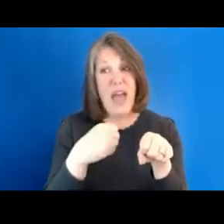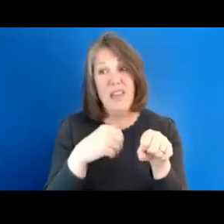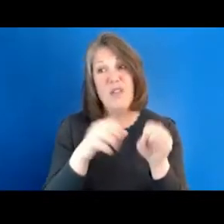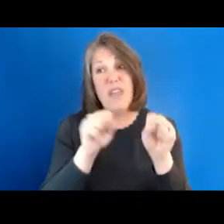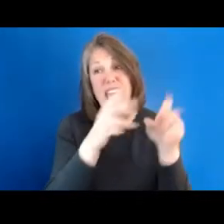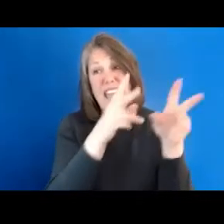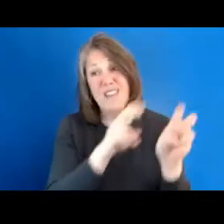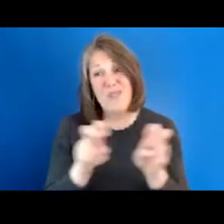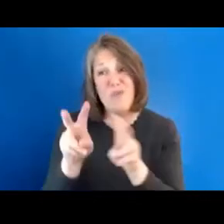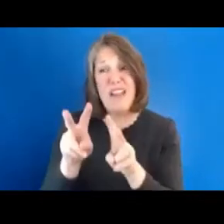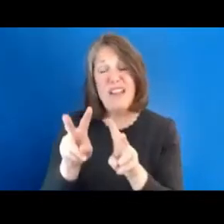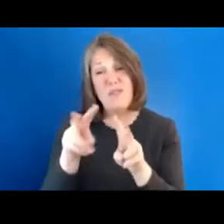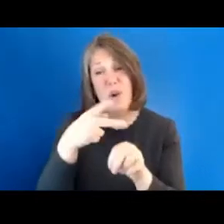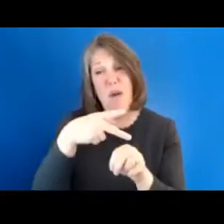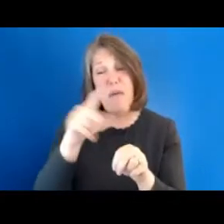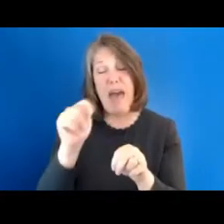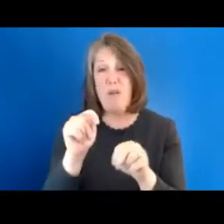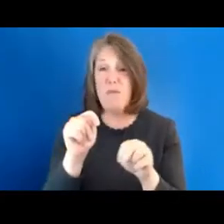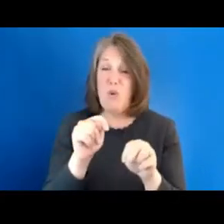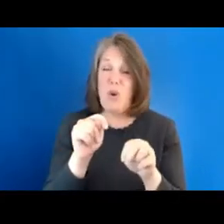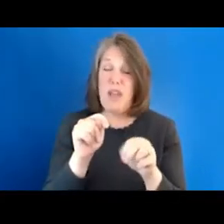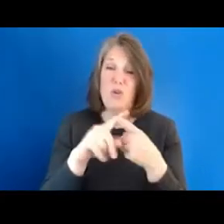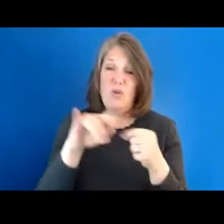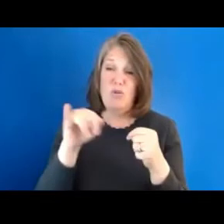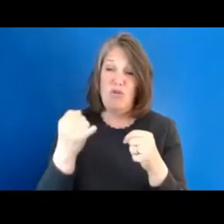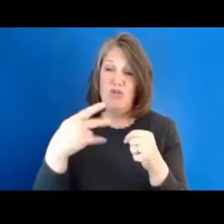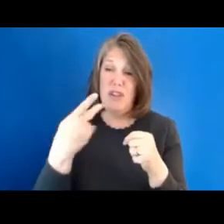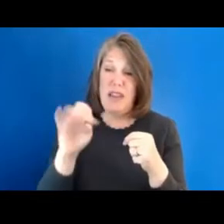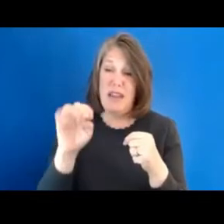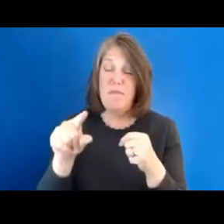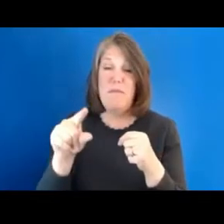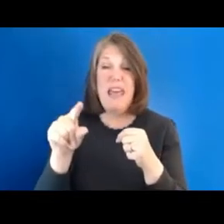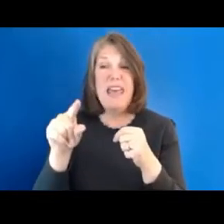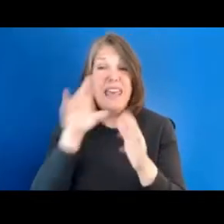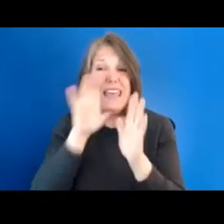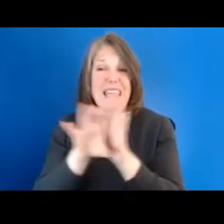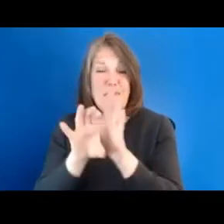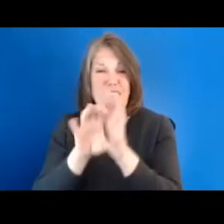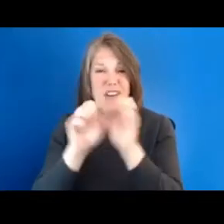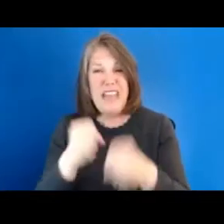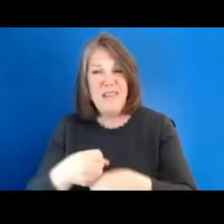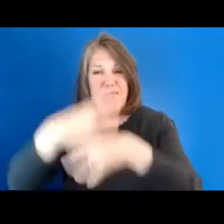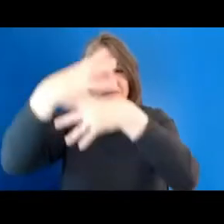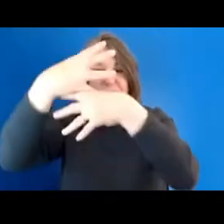as I mentioned, to JPEG images and you can load them up in the slideshow, but you can